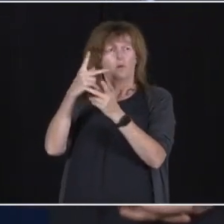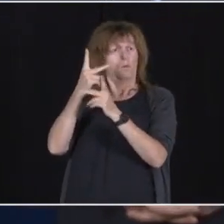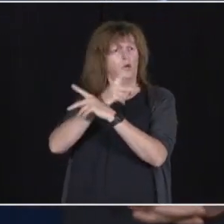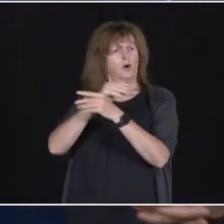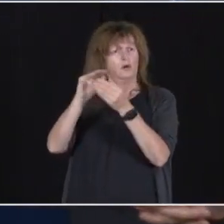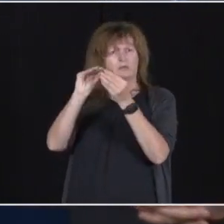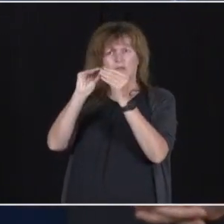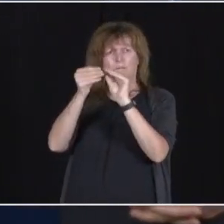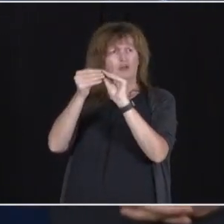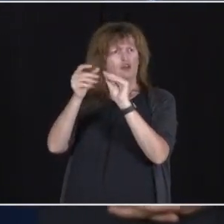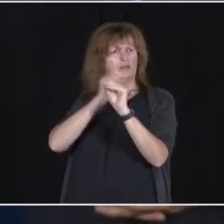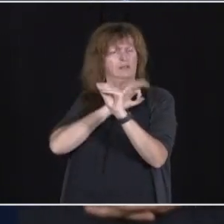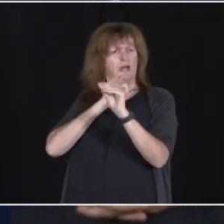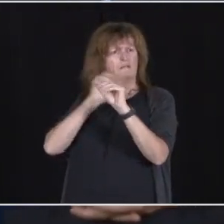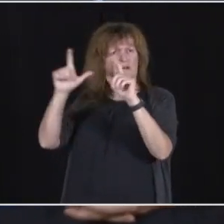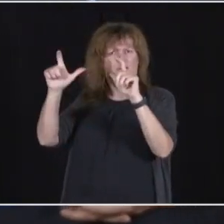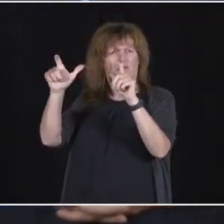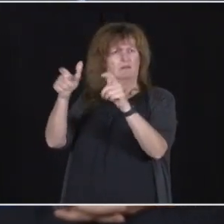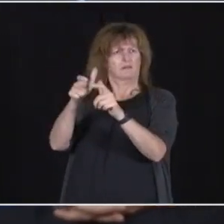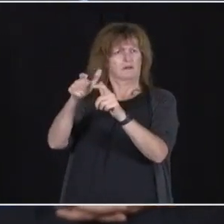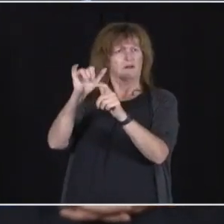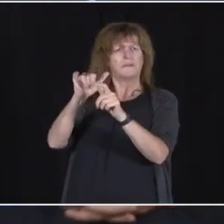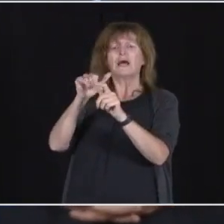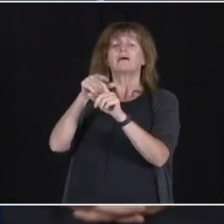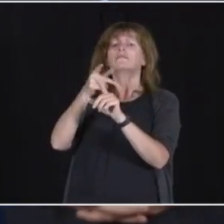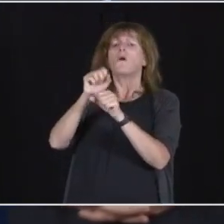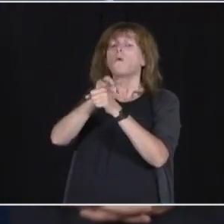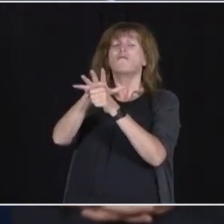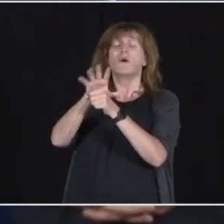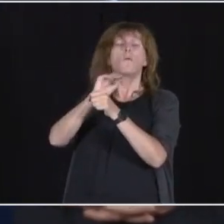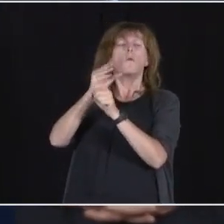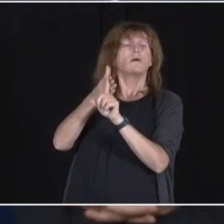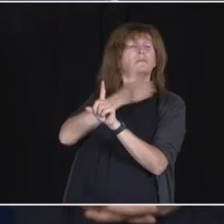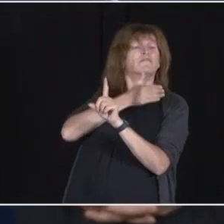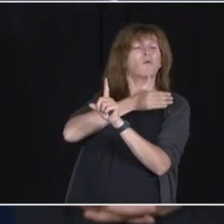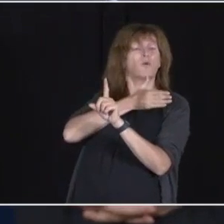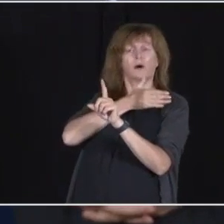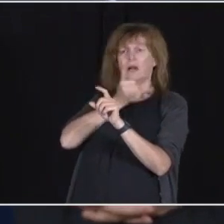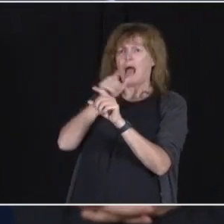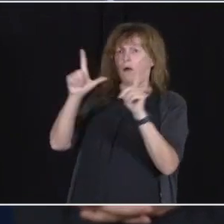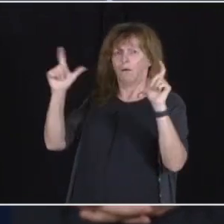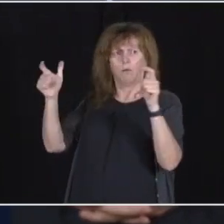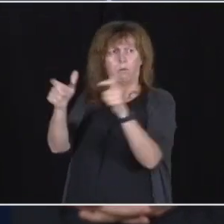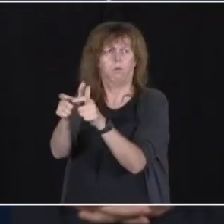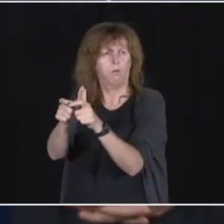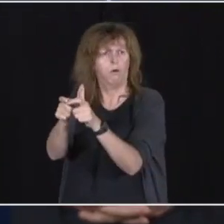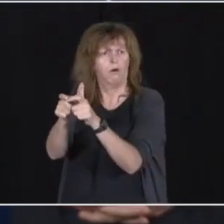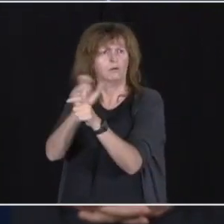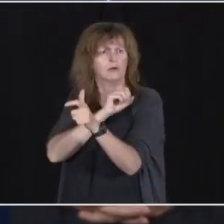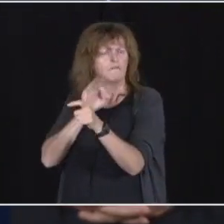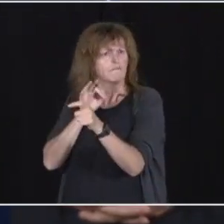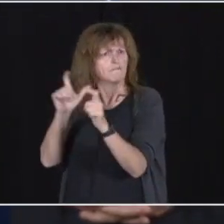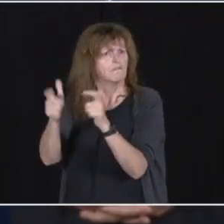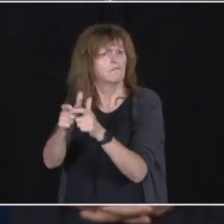And a crisis situation especially F8 second wave hits. The NDP put out a news release saying the same thing.